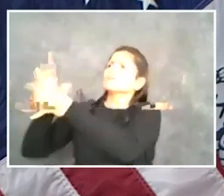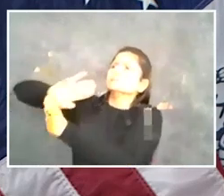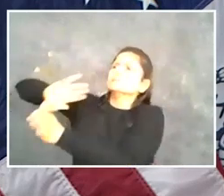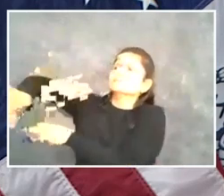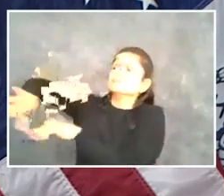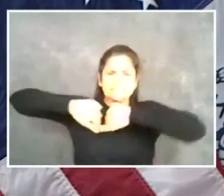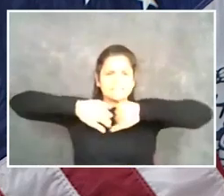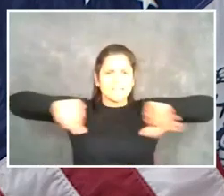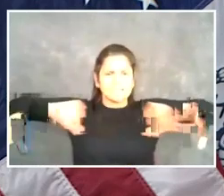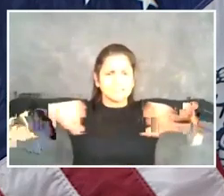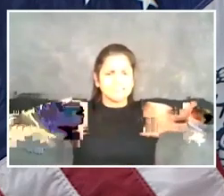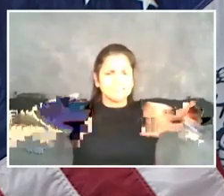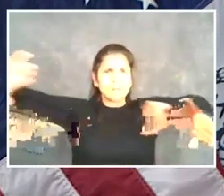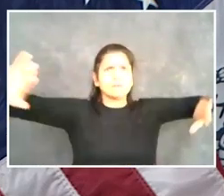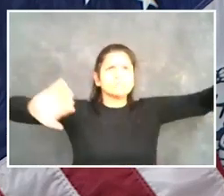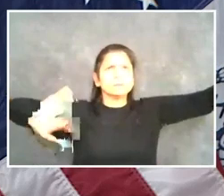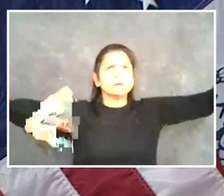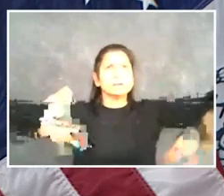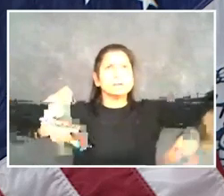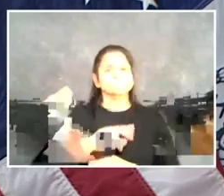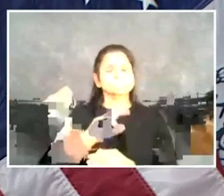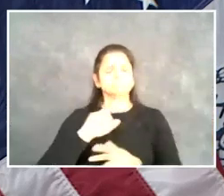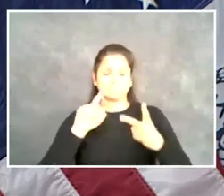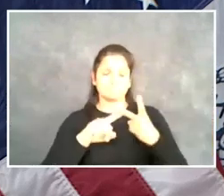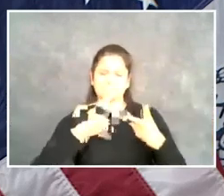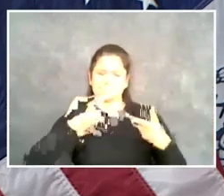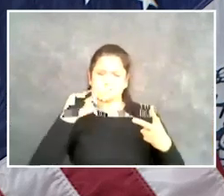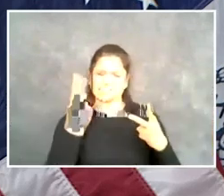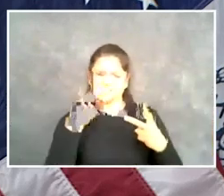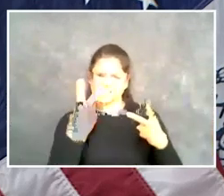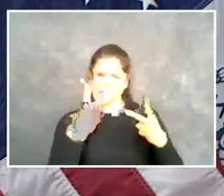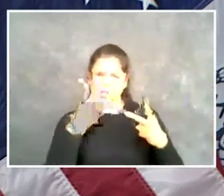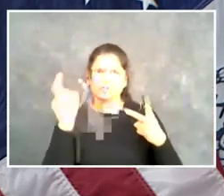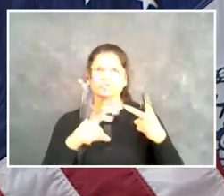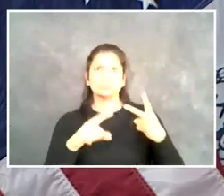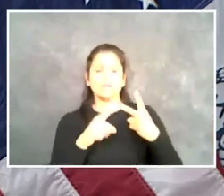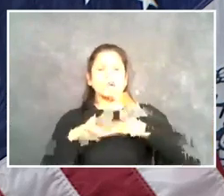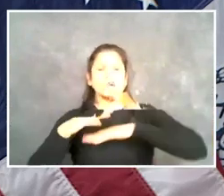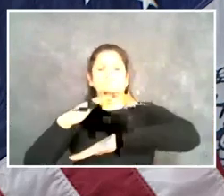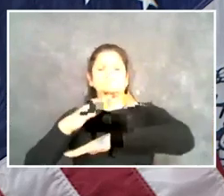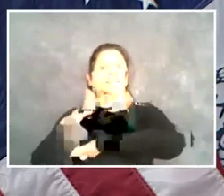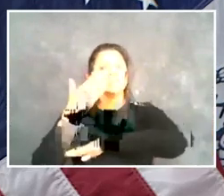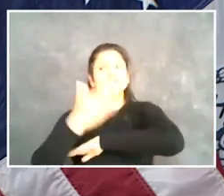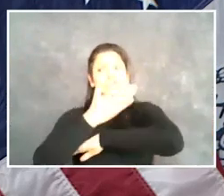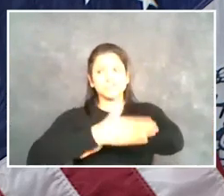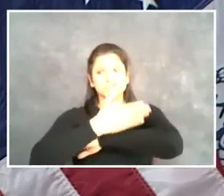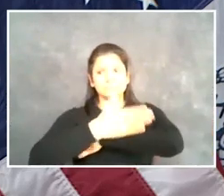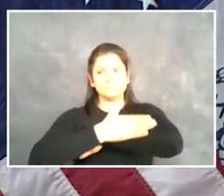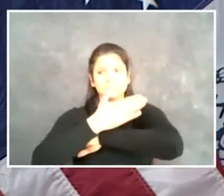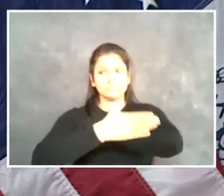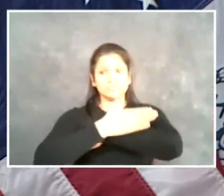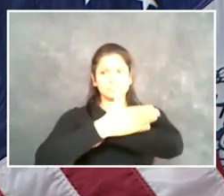THE BEACHES. CONSIDERING THAT WE HAVE PEOPLE